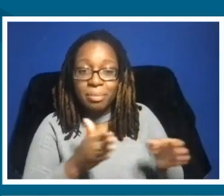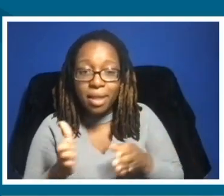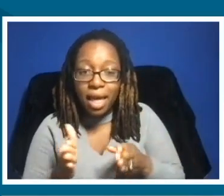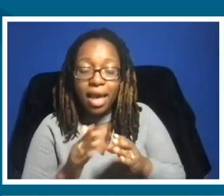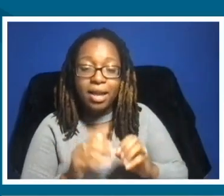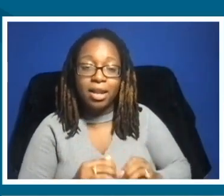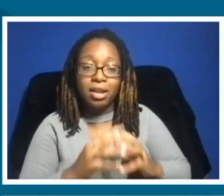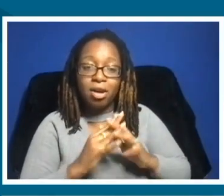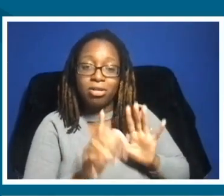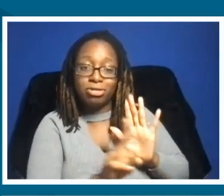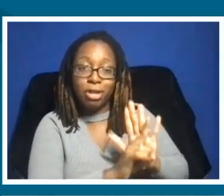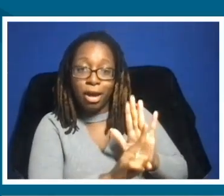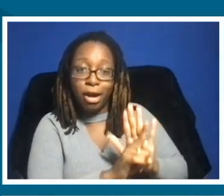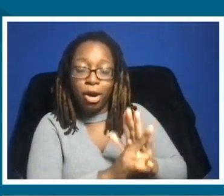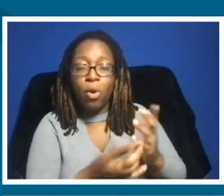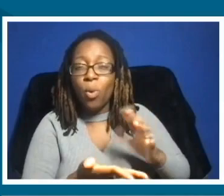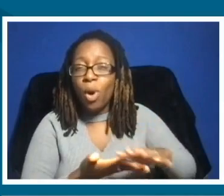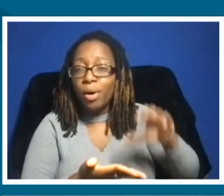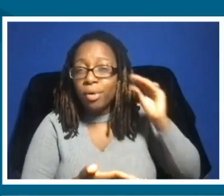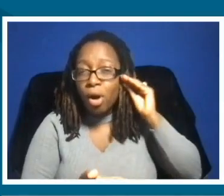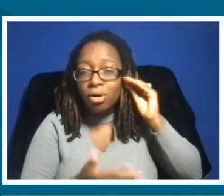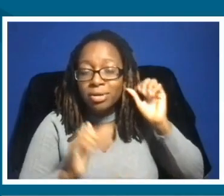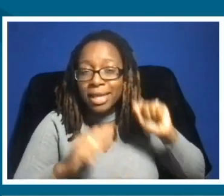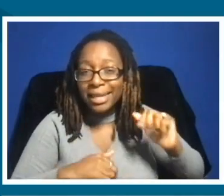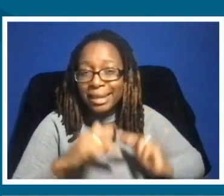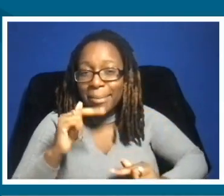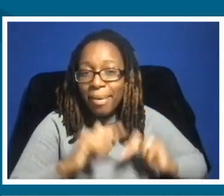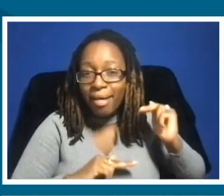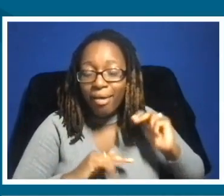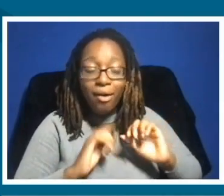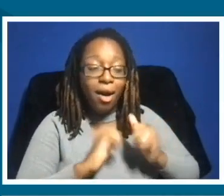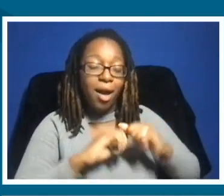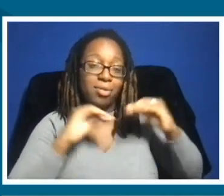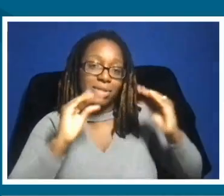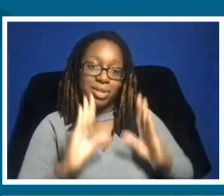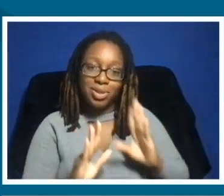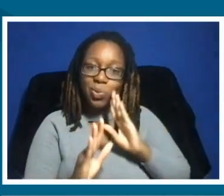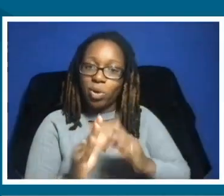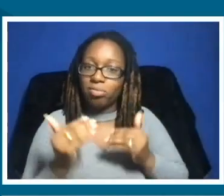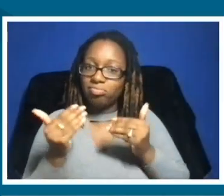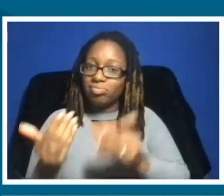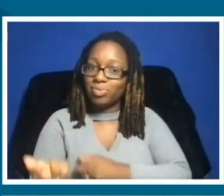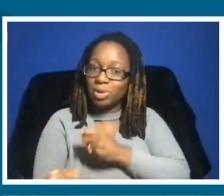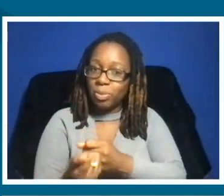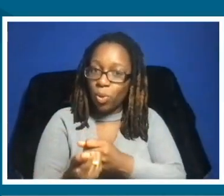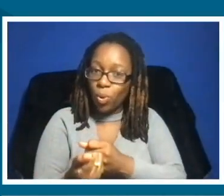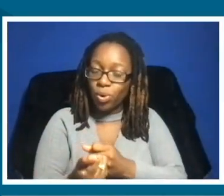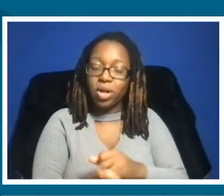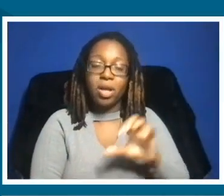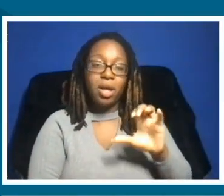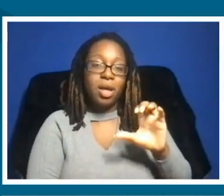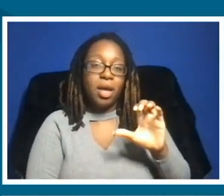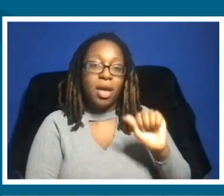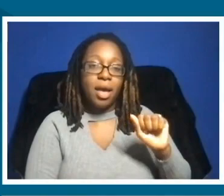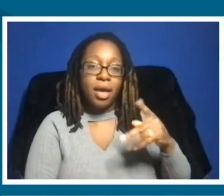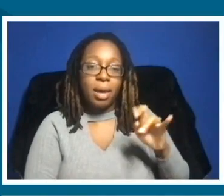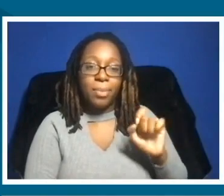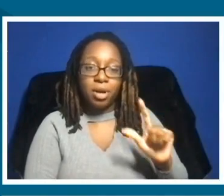skills would they build and how could their teachers support the process so capital experience lab